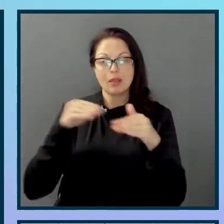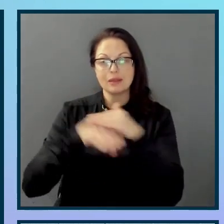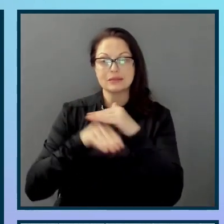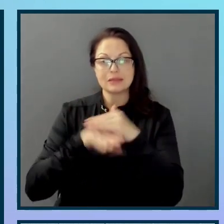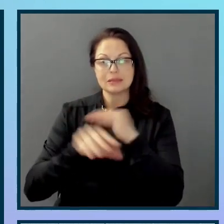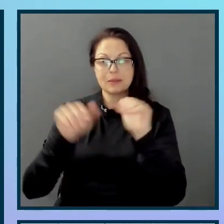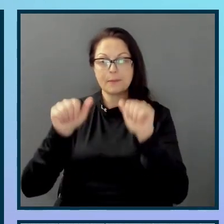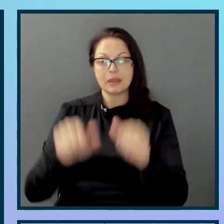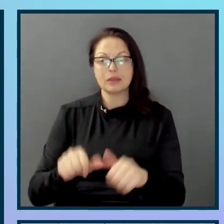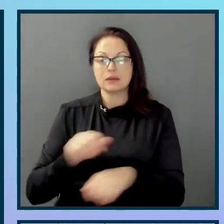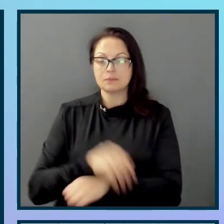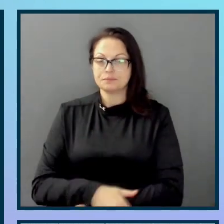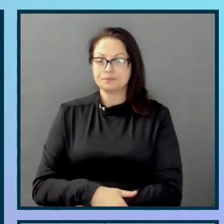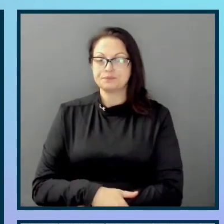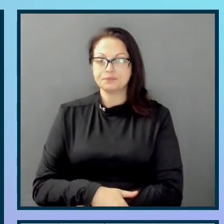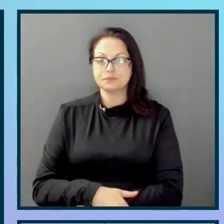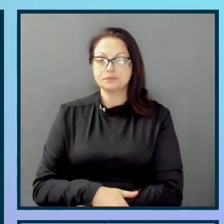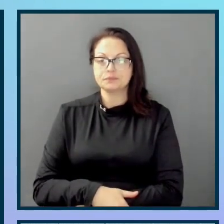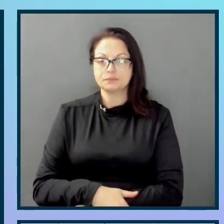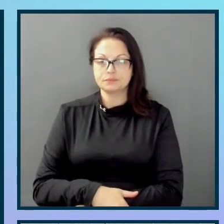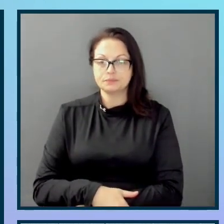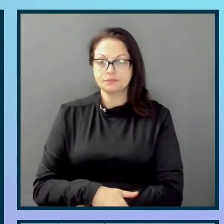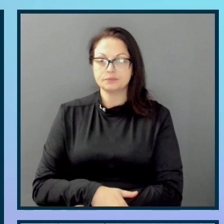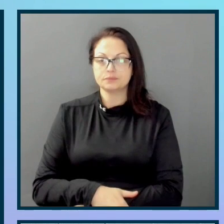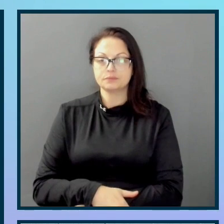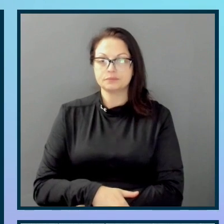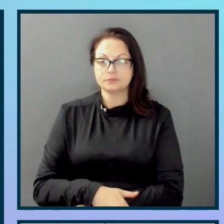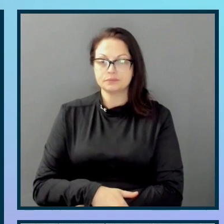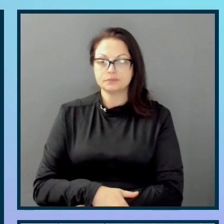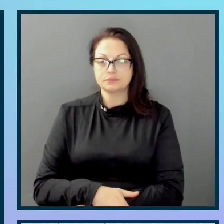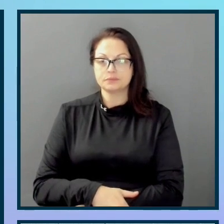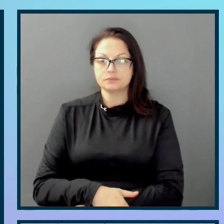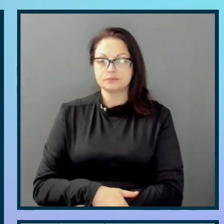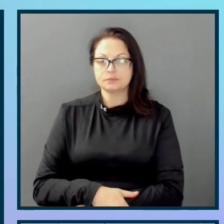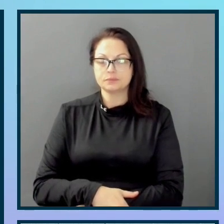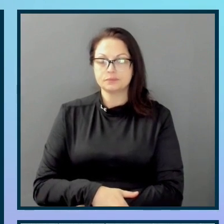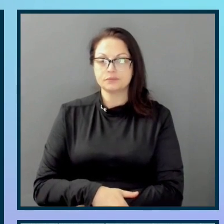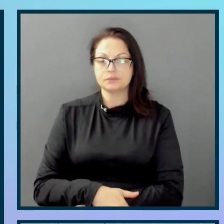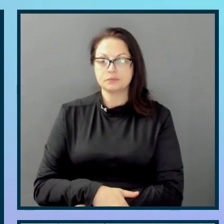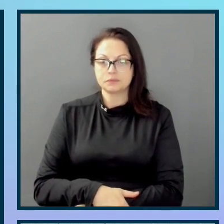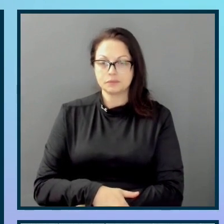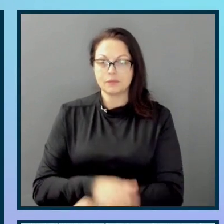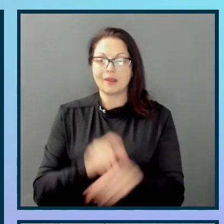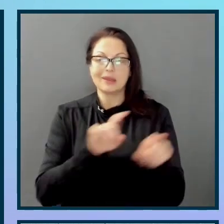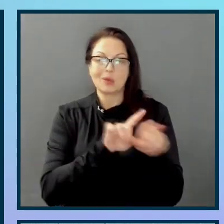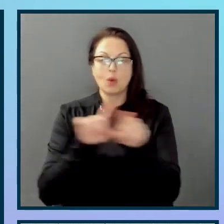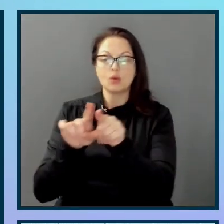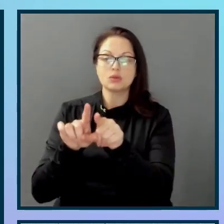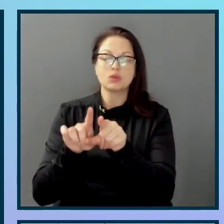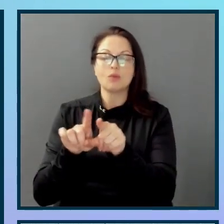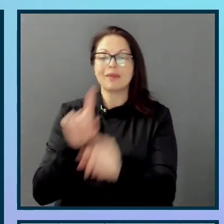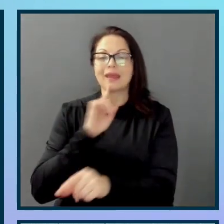And finally, just make sure that you're reinforcing the positive behaviors that are driving the desired outcomes.